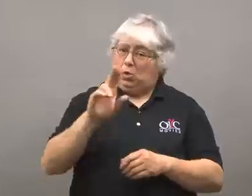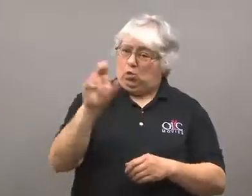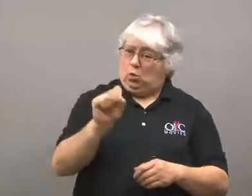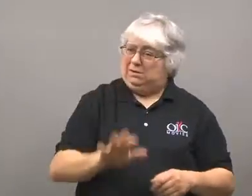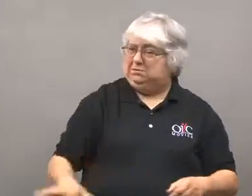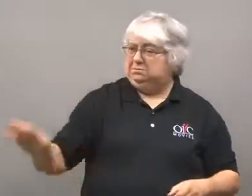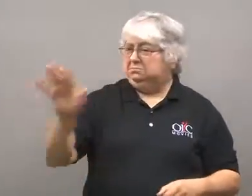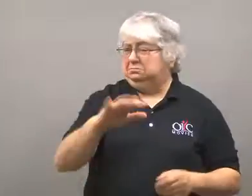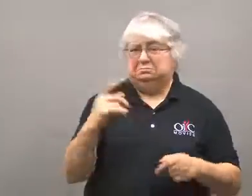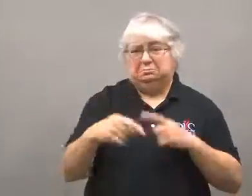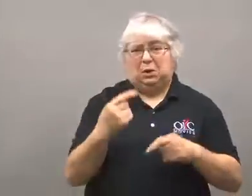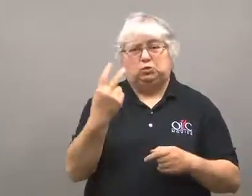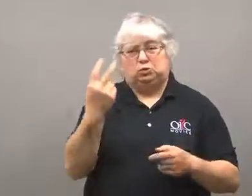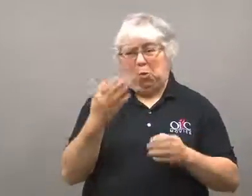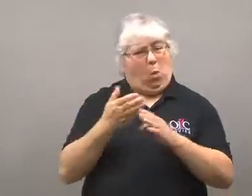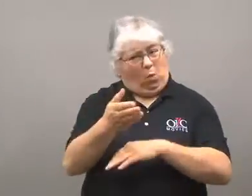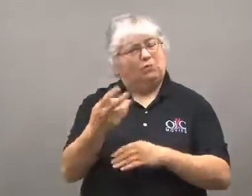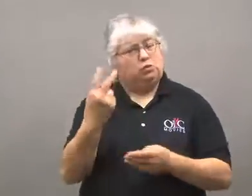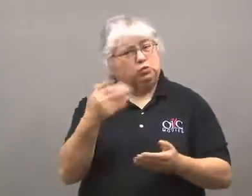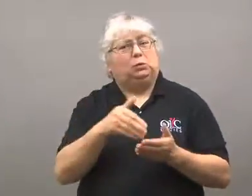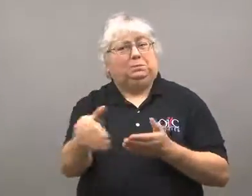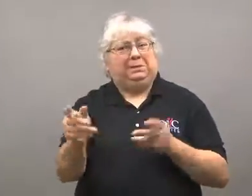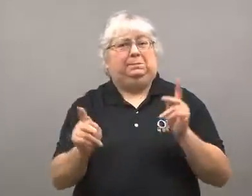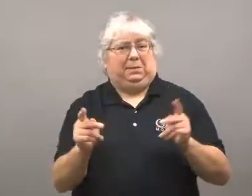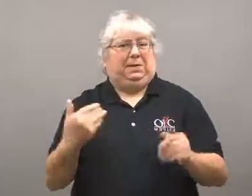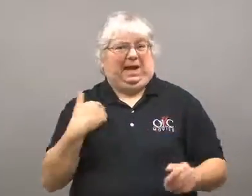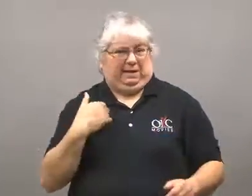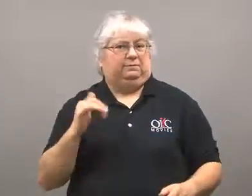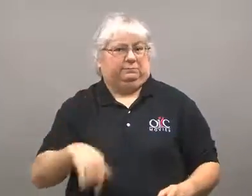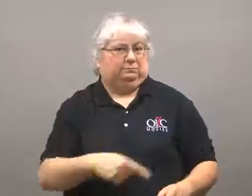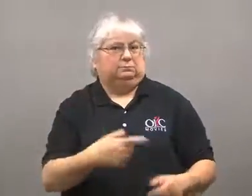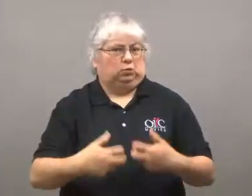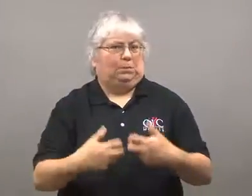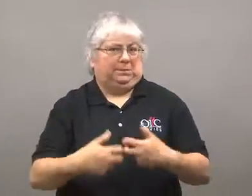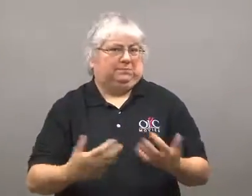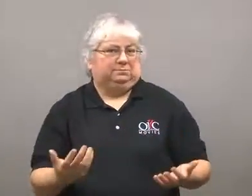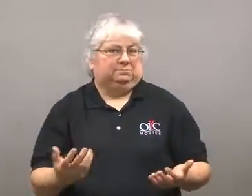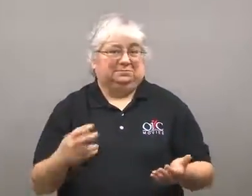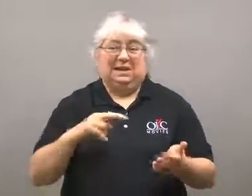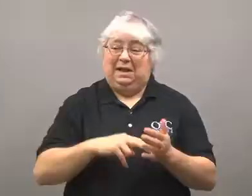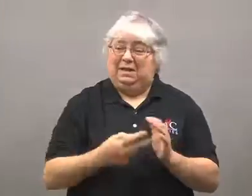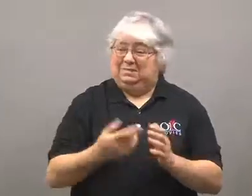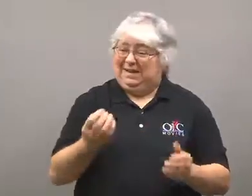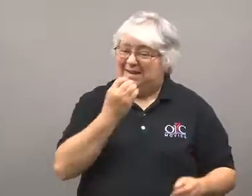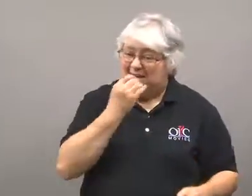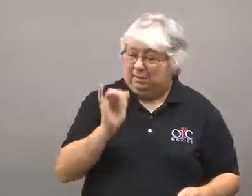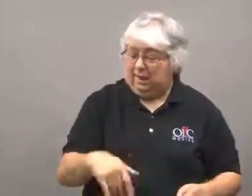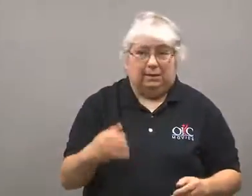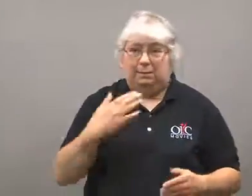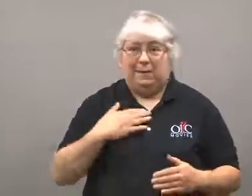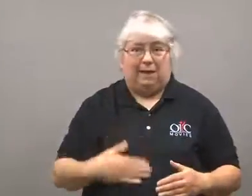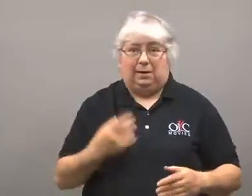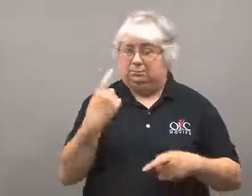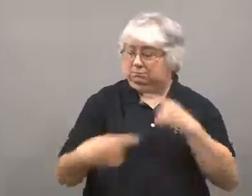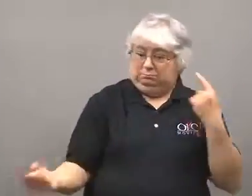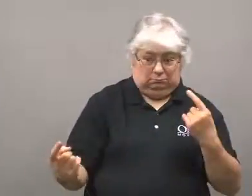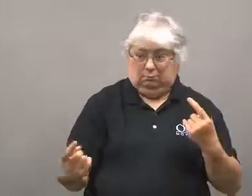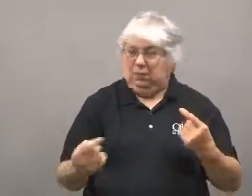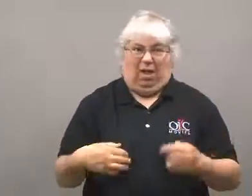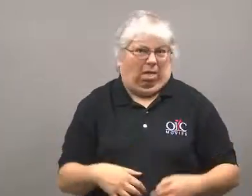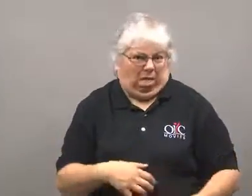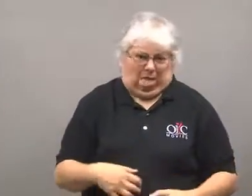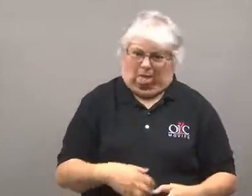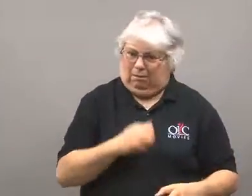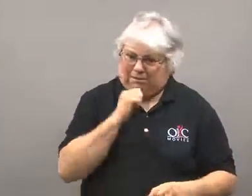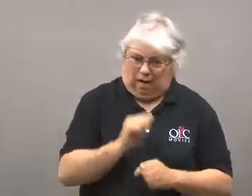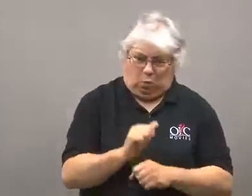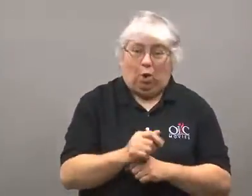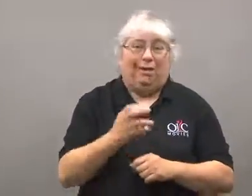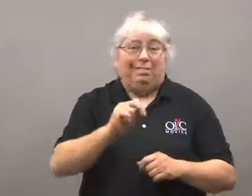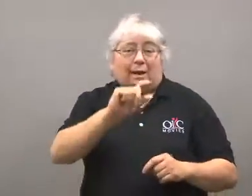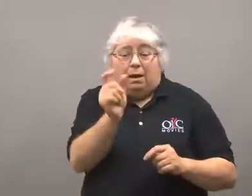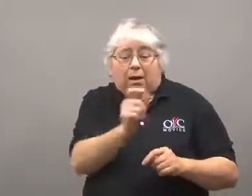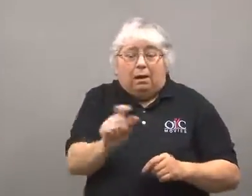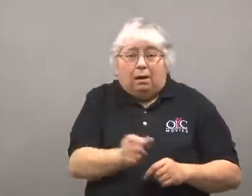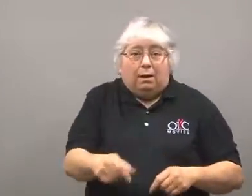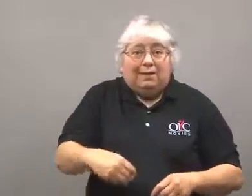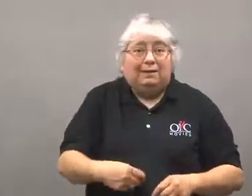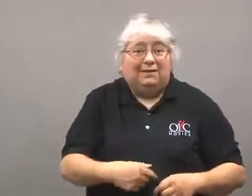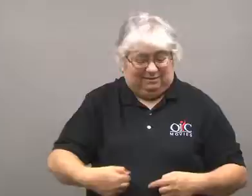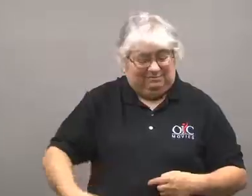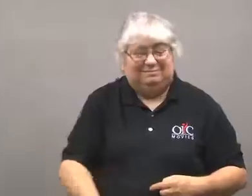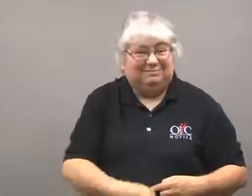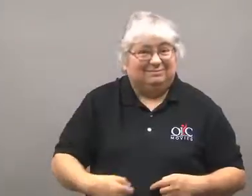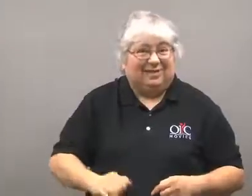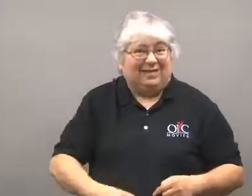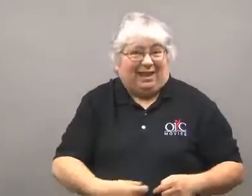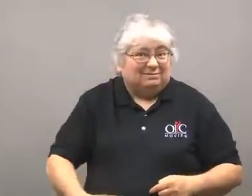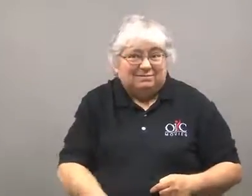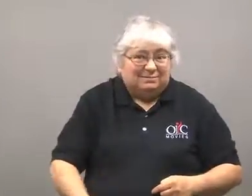over 2 million people in the U.S. suffer from this disease.